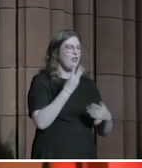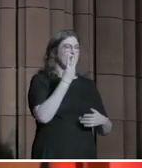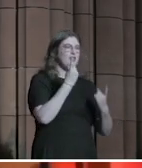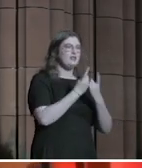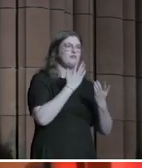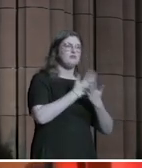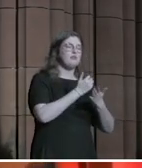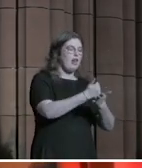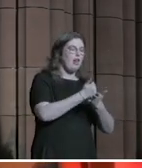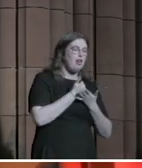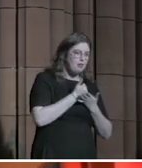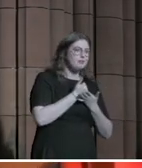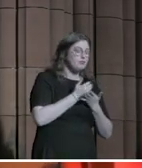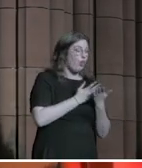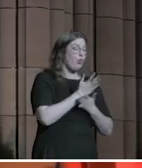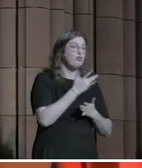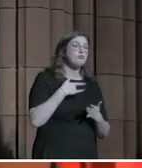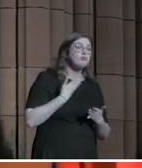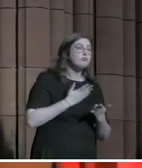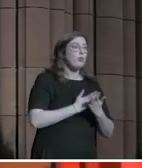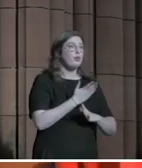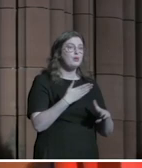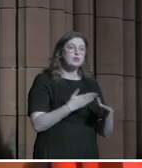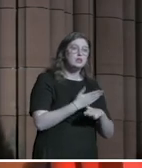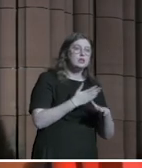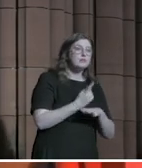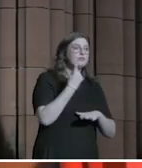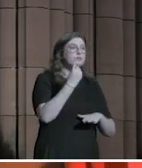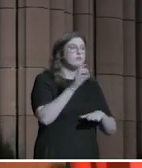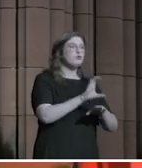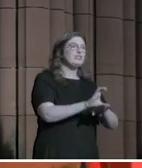in my career in life. The first is resilience,